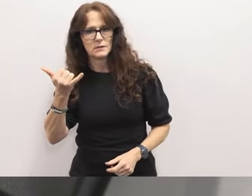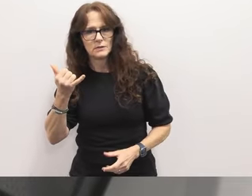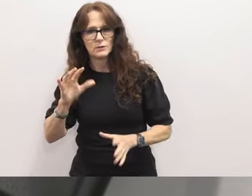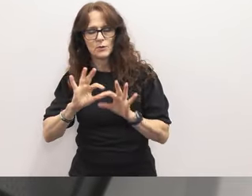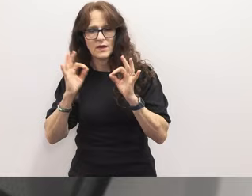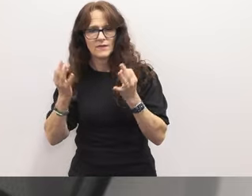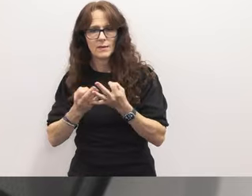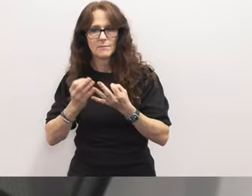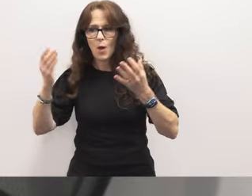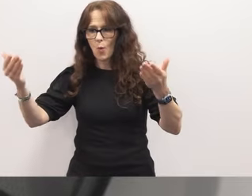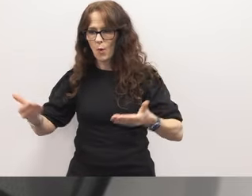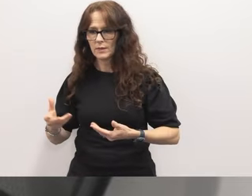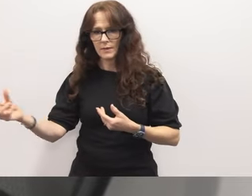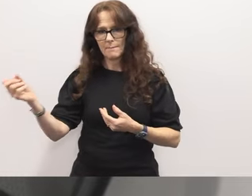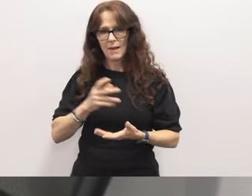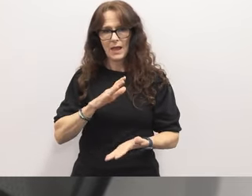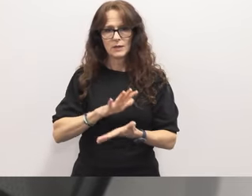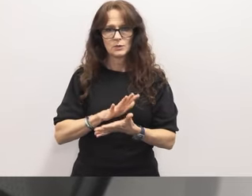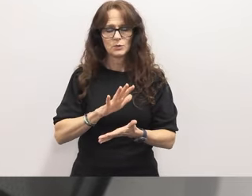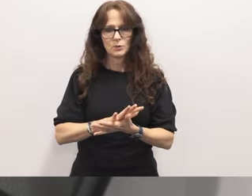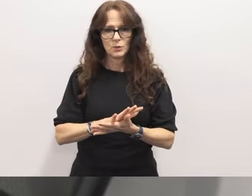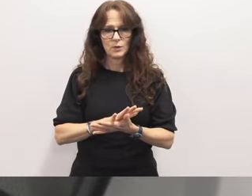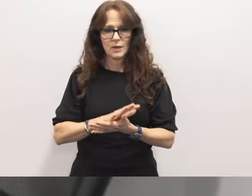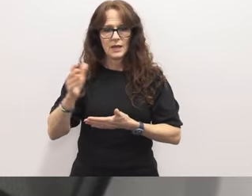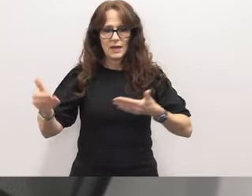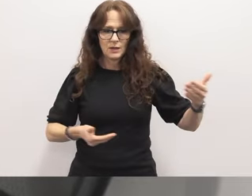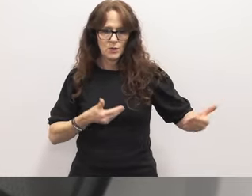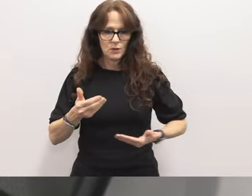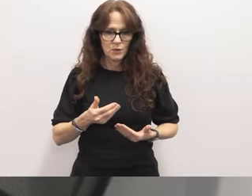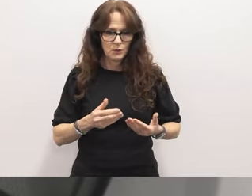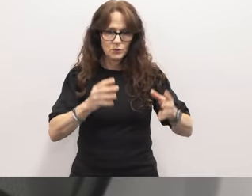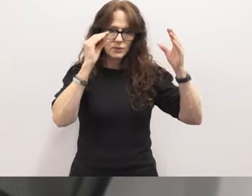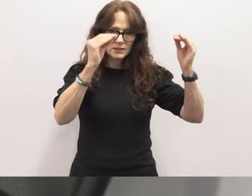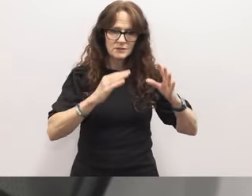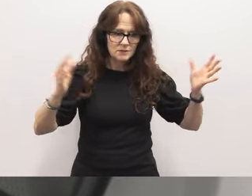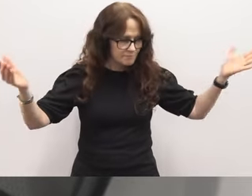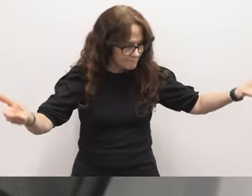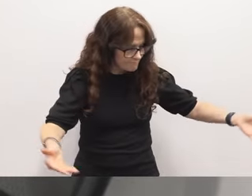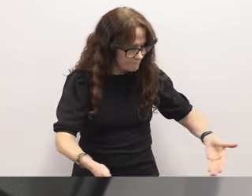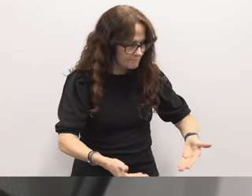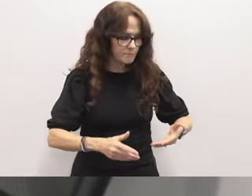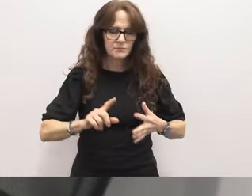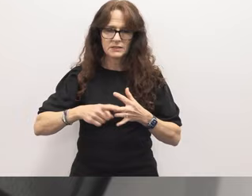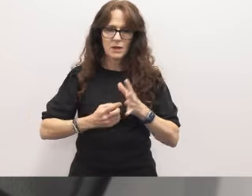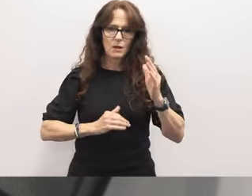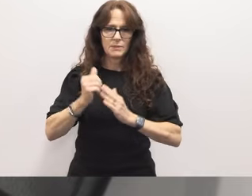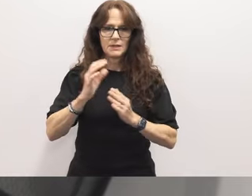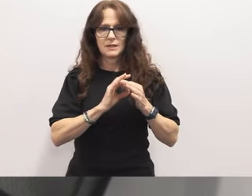welcoming them back to school, introducing them to the teachers, and started building that connection right away.